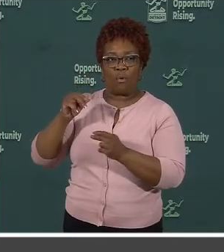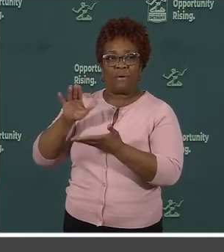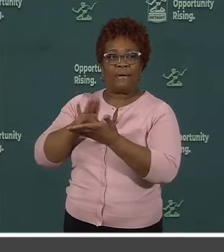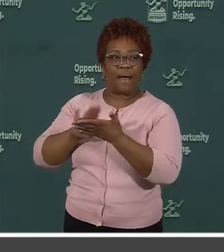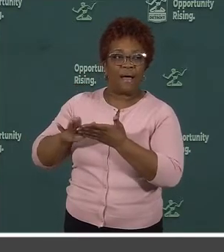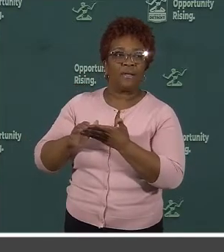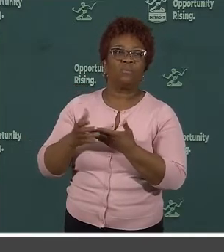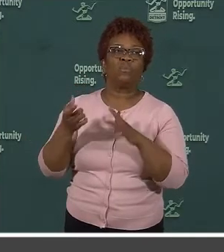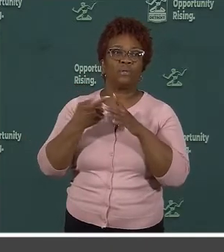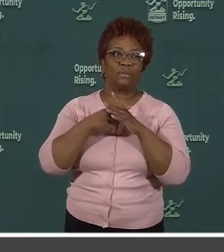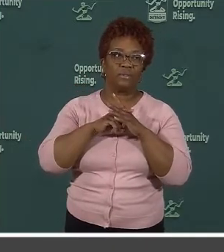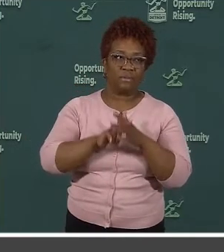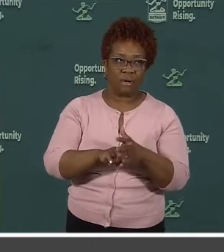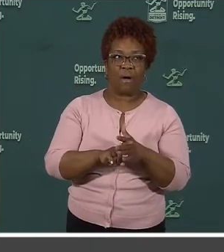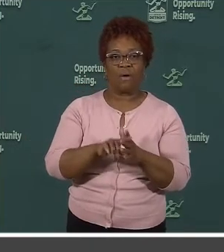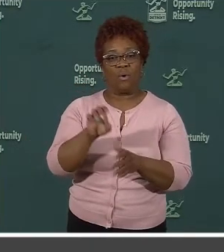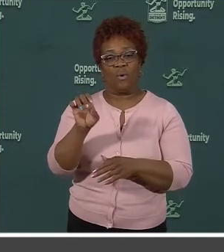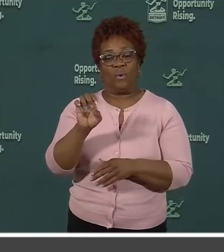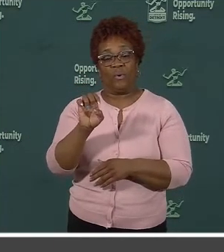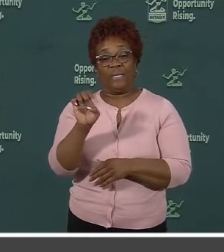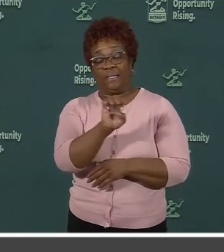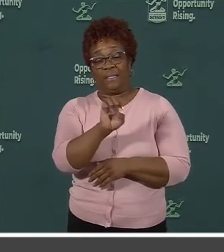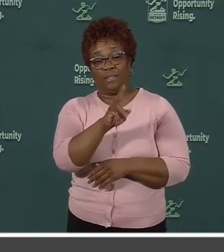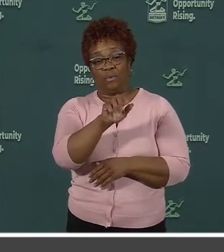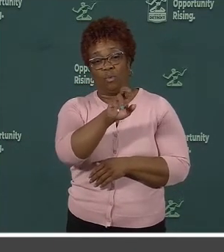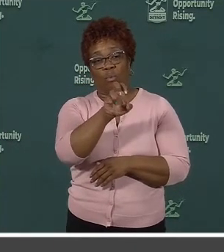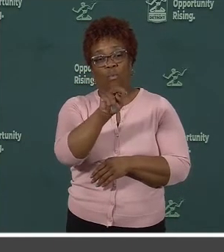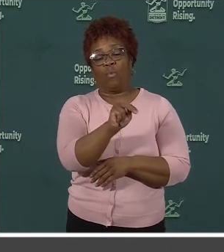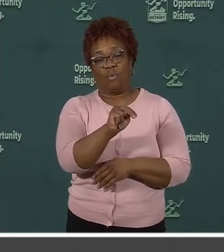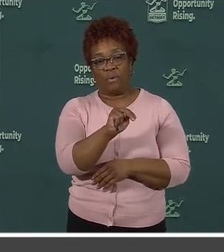MURRAY DANCE STUDIO HERE'S A STORY THAT I DON'T BELIEVE HAS